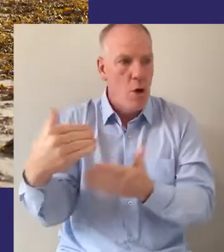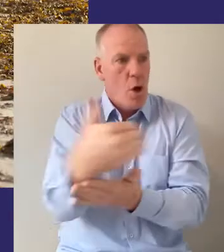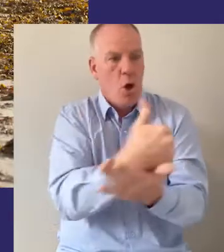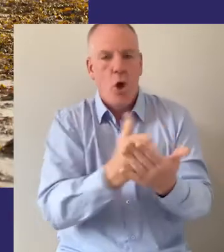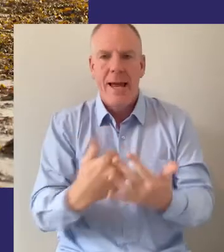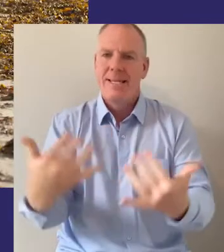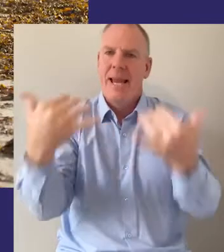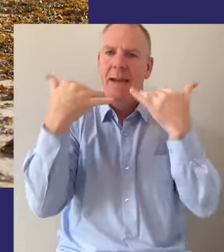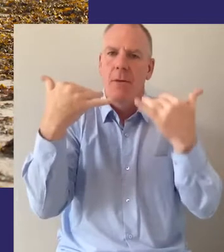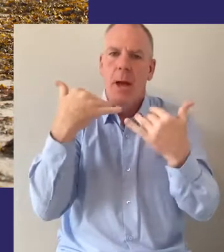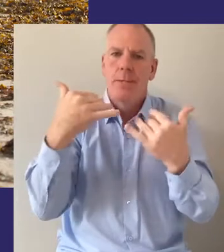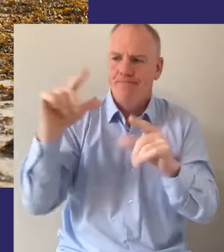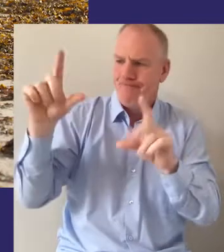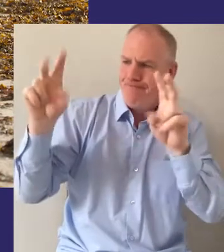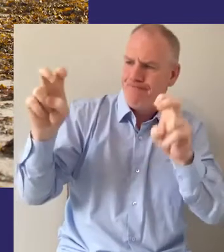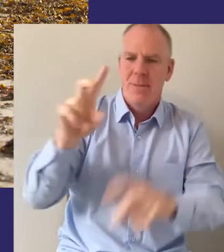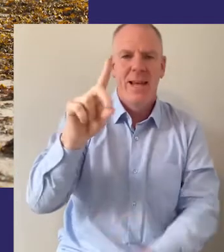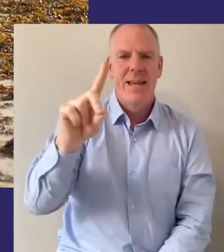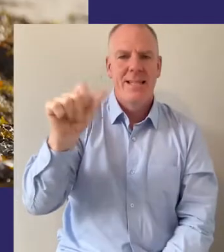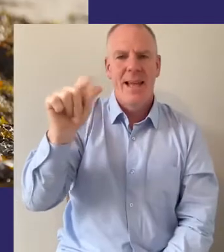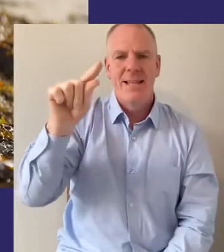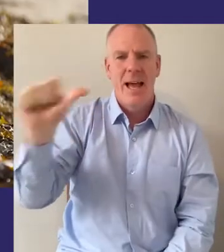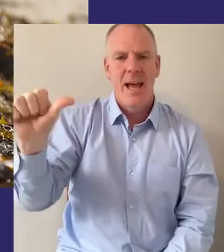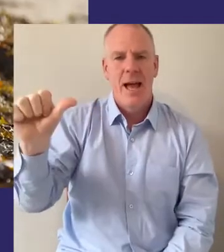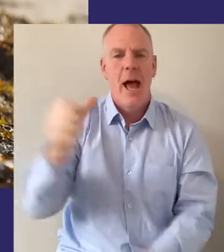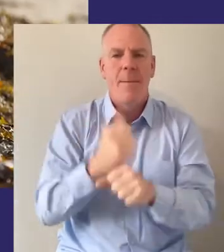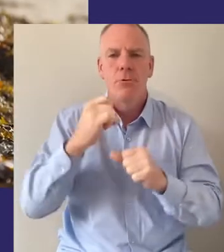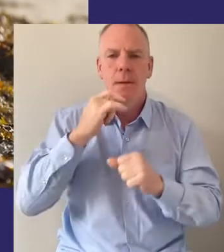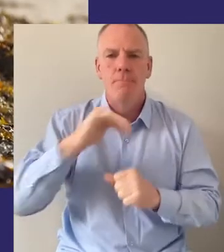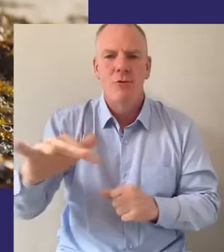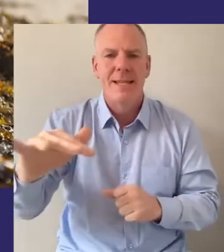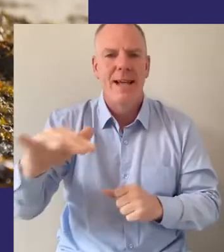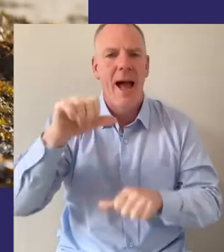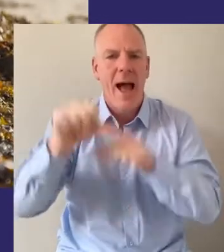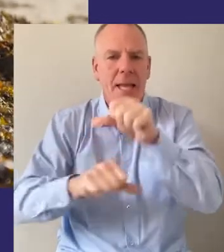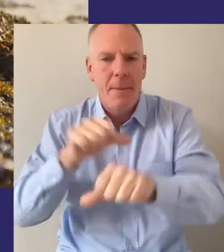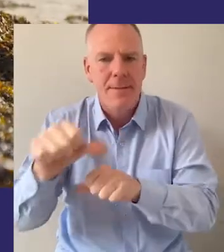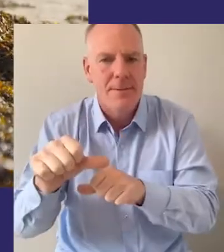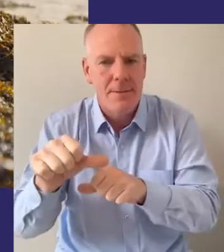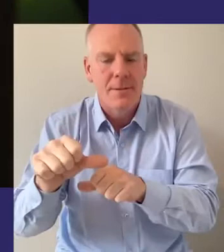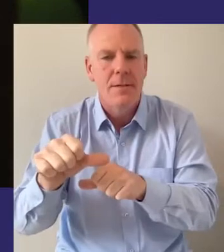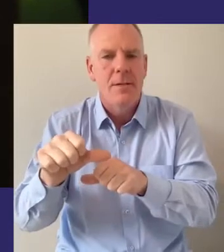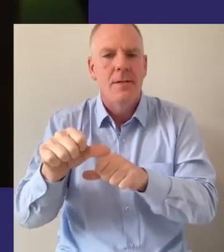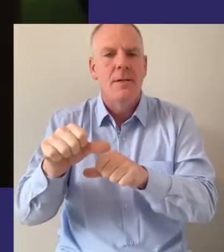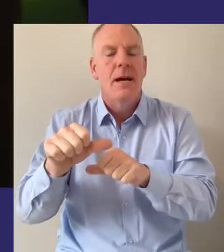information, or we call it data, on marine species, in our case, and working alongside